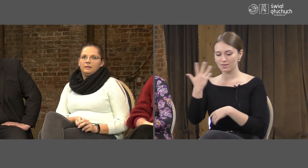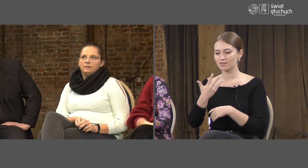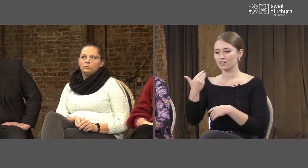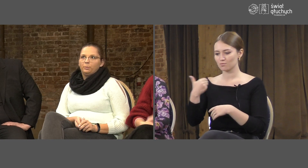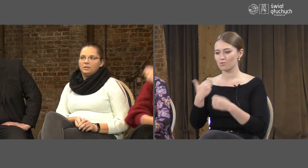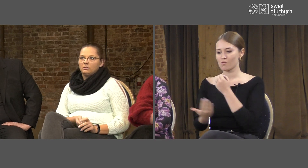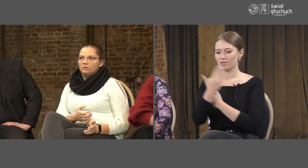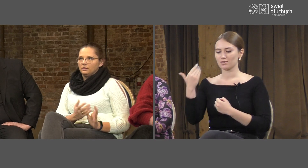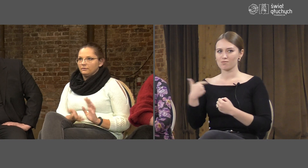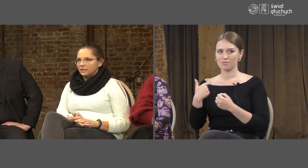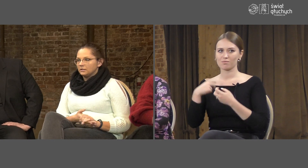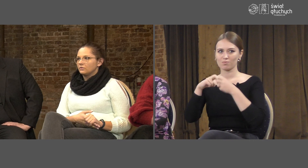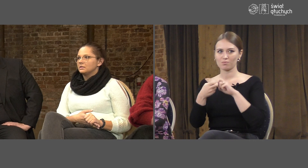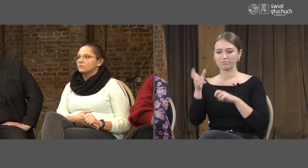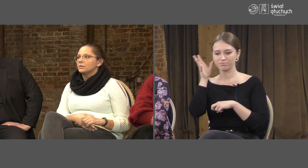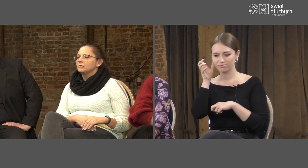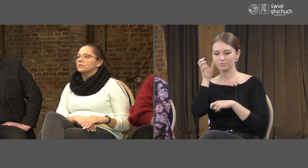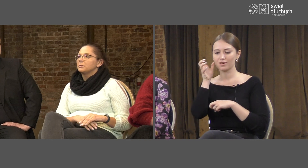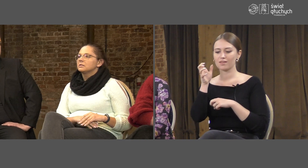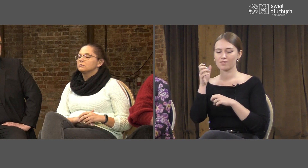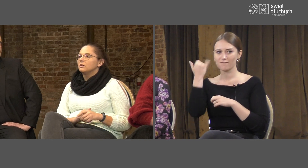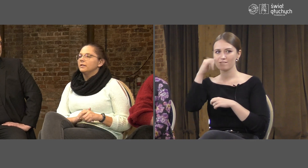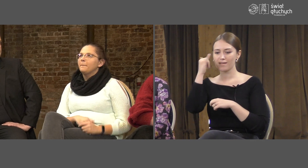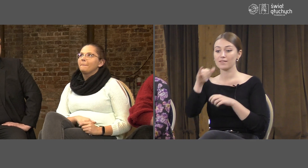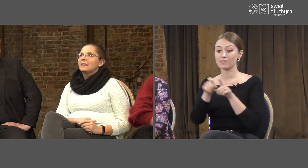Only then did I start wearing hearing aids.